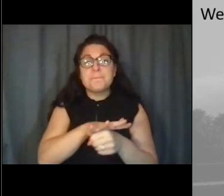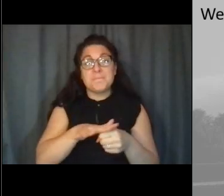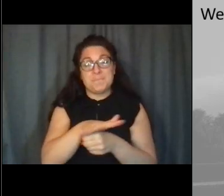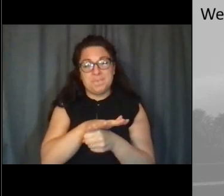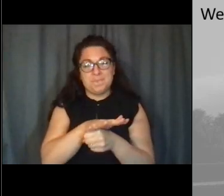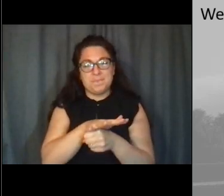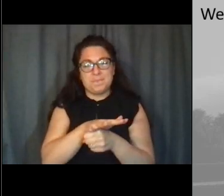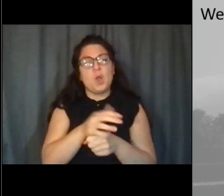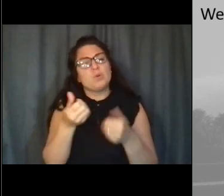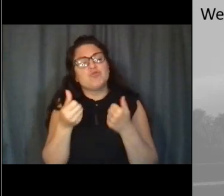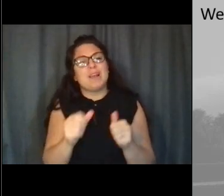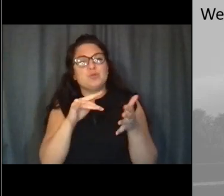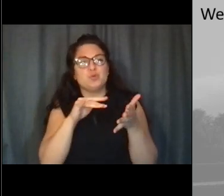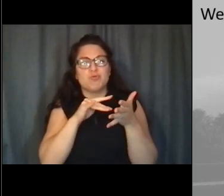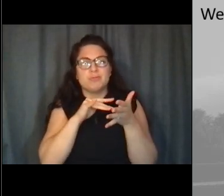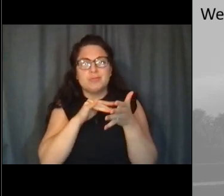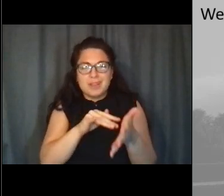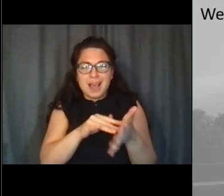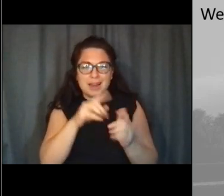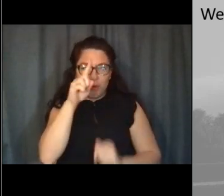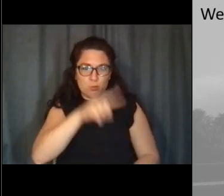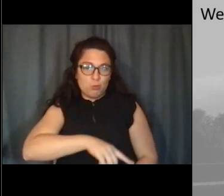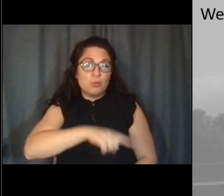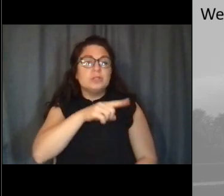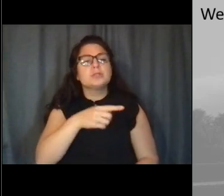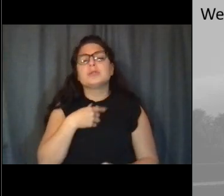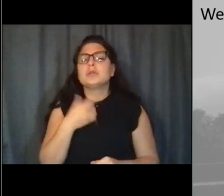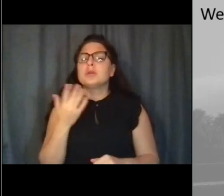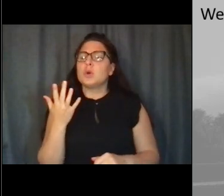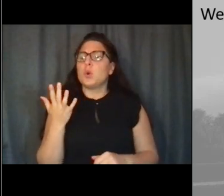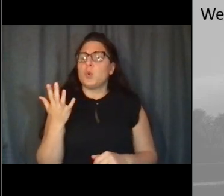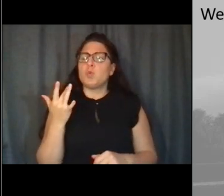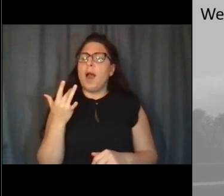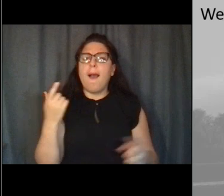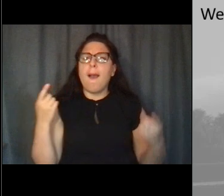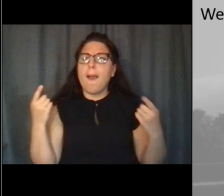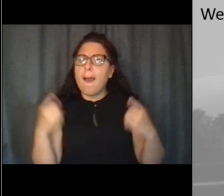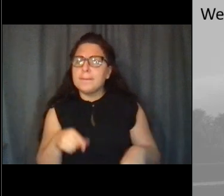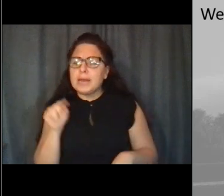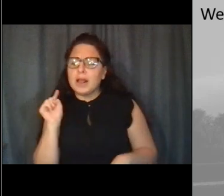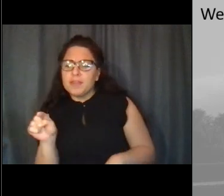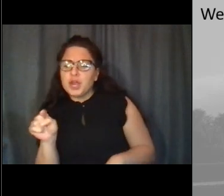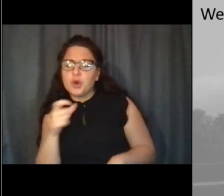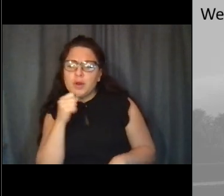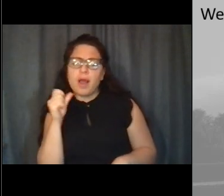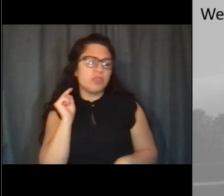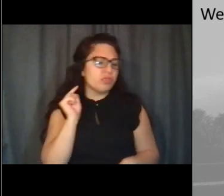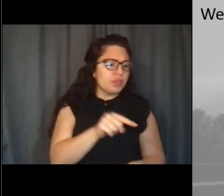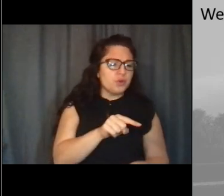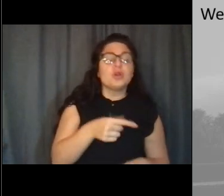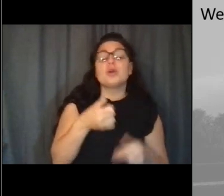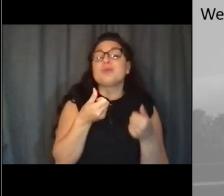to study and understand, you know. What's causing these and why is it causing them there and not over here. We have to understand all of these hazards